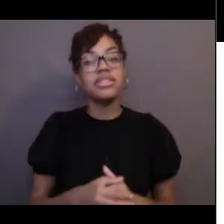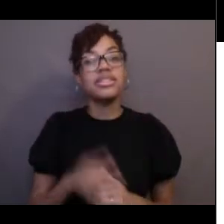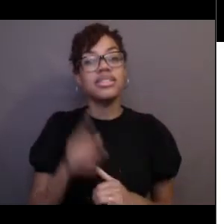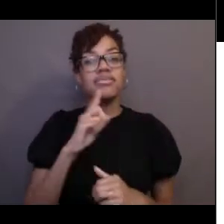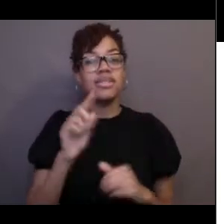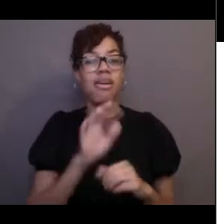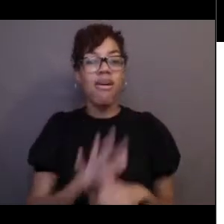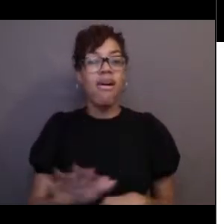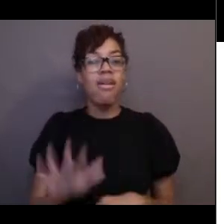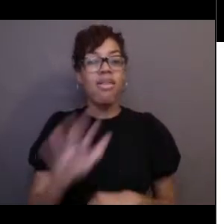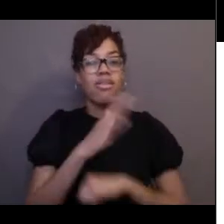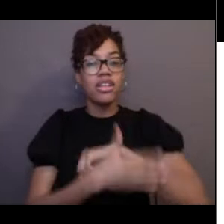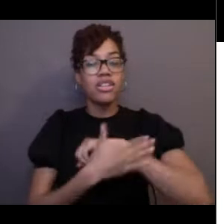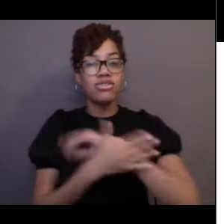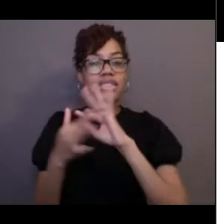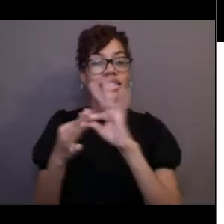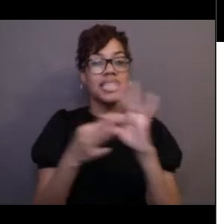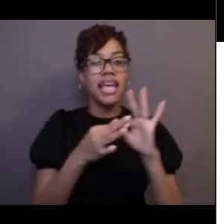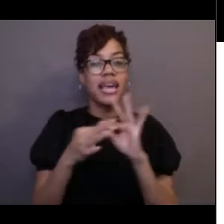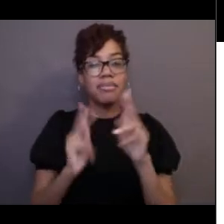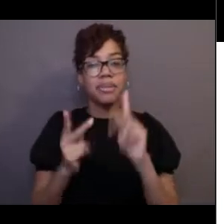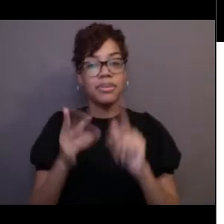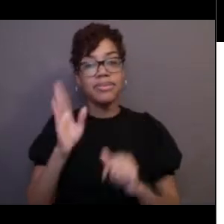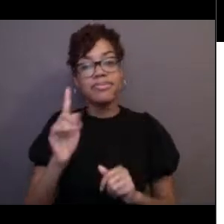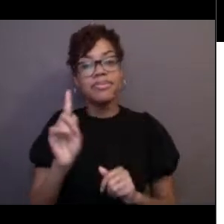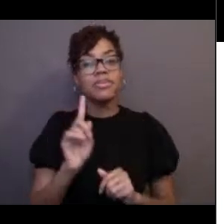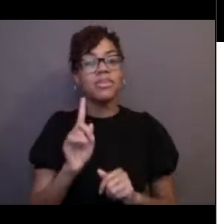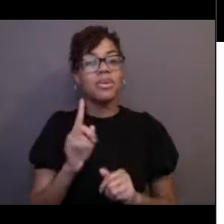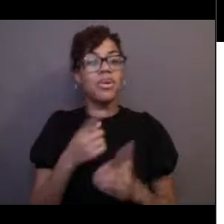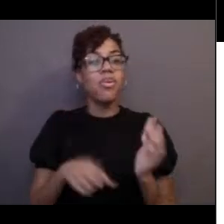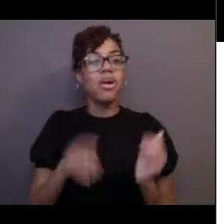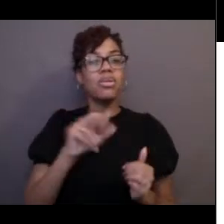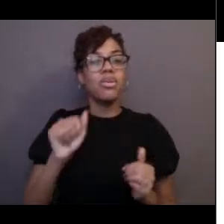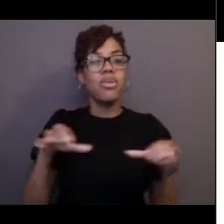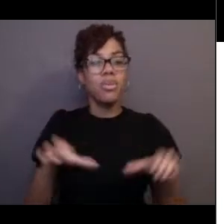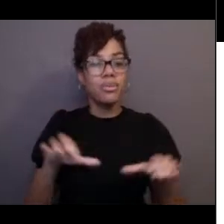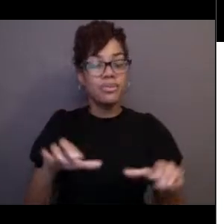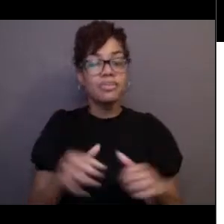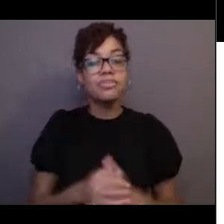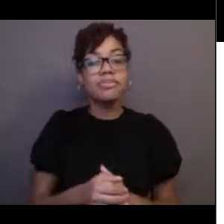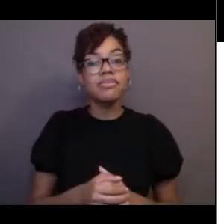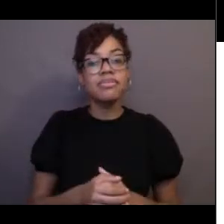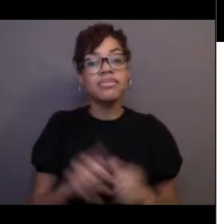It's also sponsored by Woods Hole Sea Grant where I work, which is located at the Woods Hole Oceanographic Institution